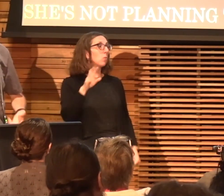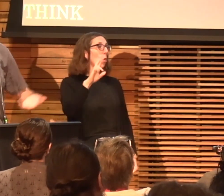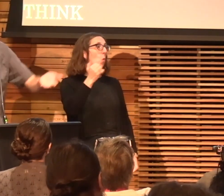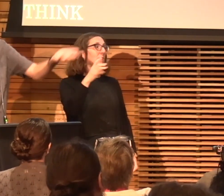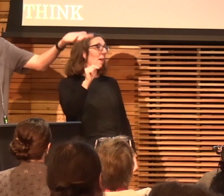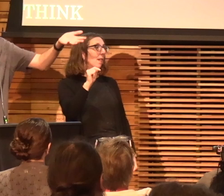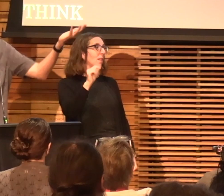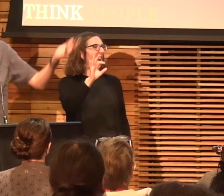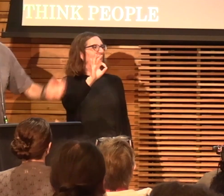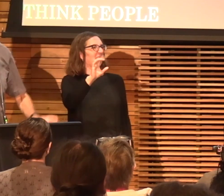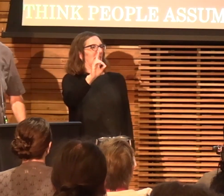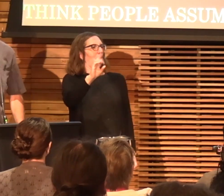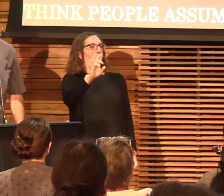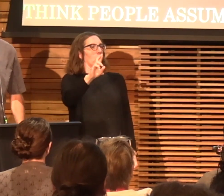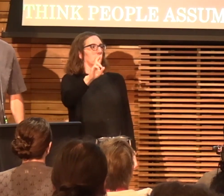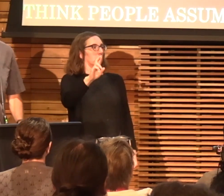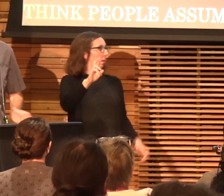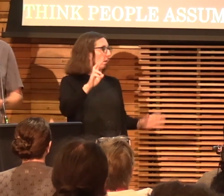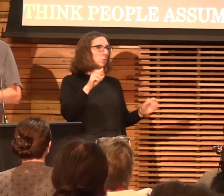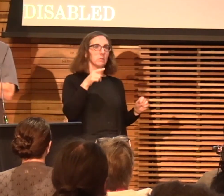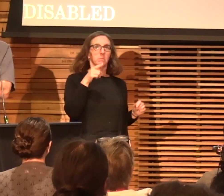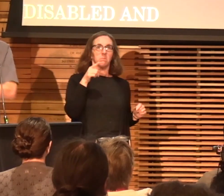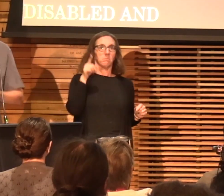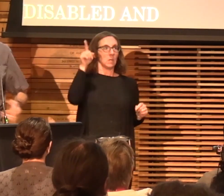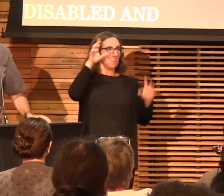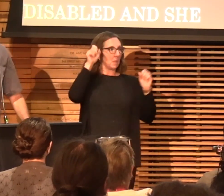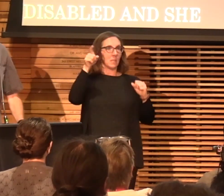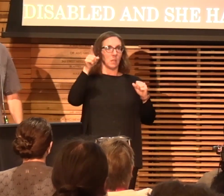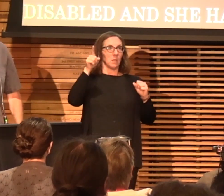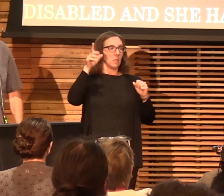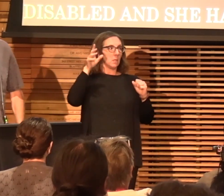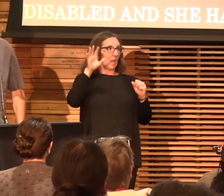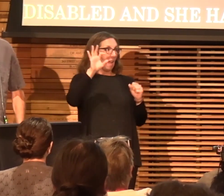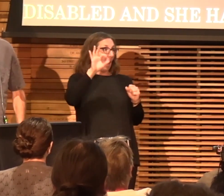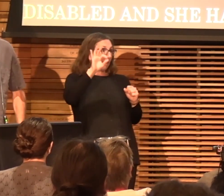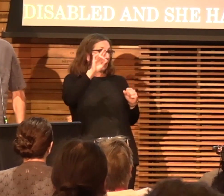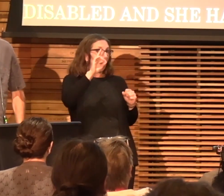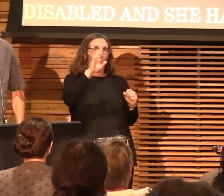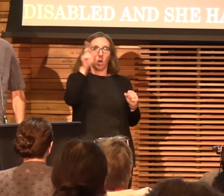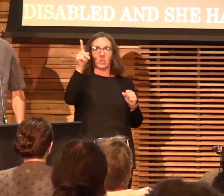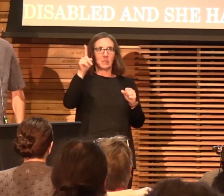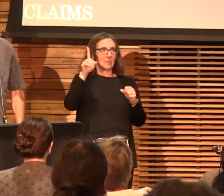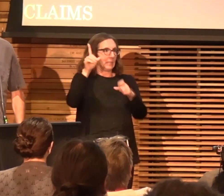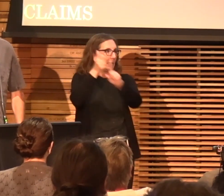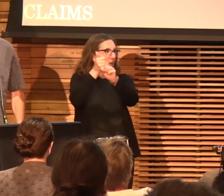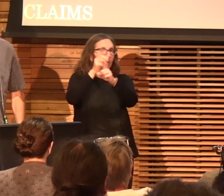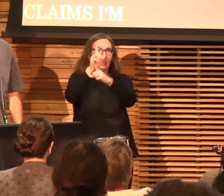you know, he's disabled and she has a natural affinity. She claims, "I'm still a socialist,